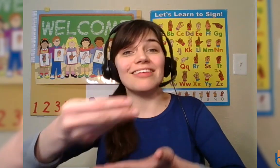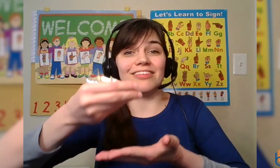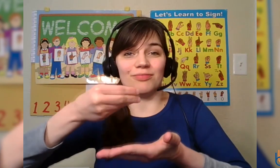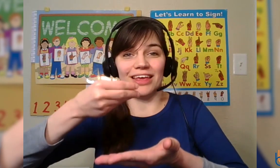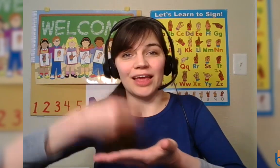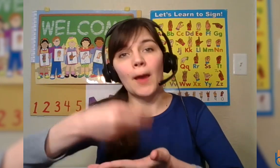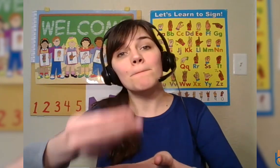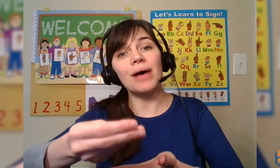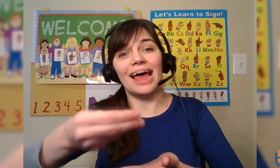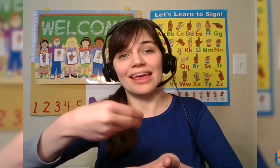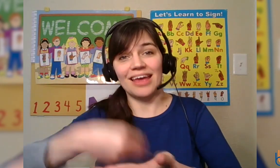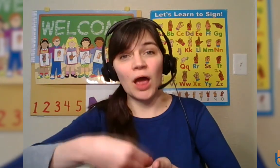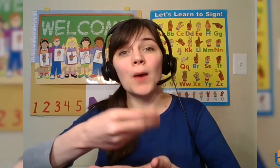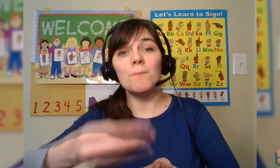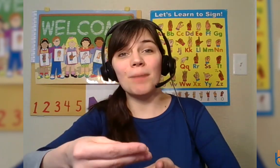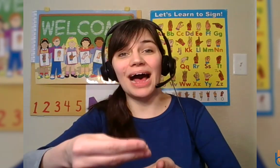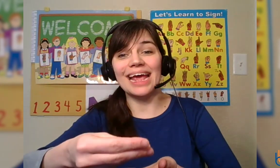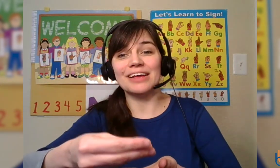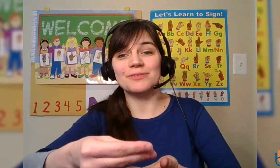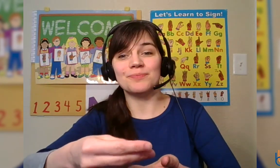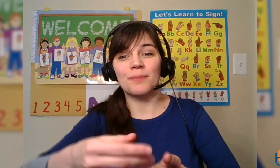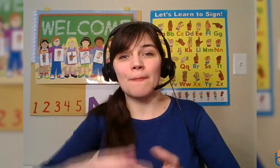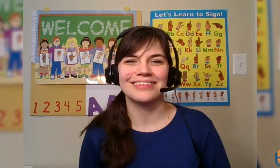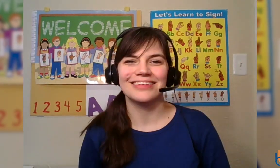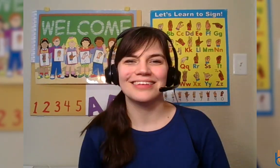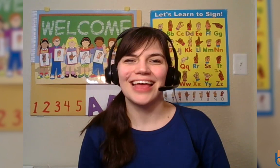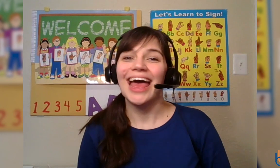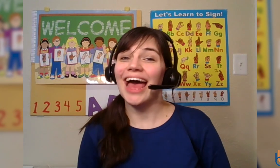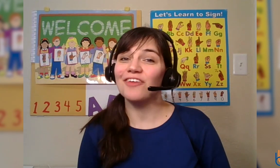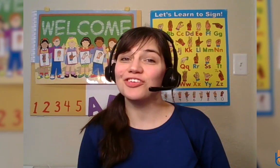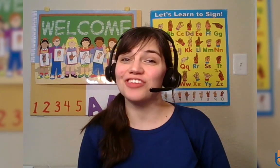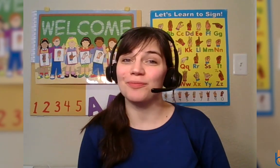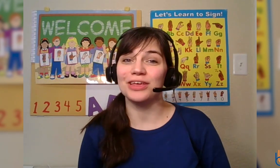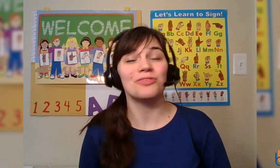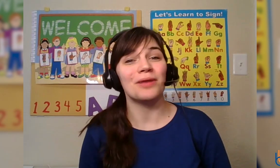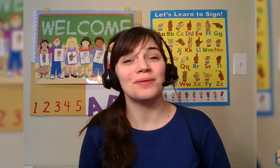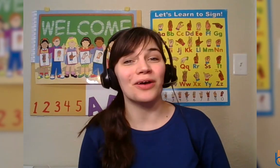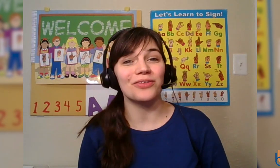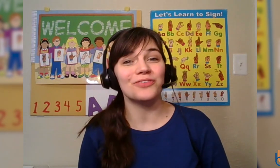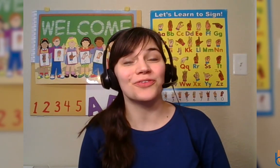something: buy. Buy. After shopping, you might be hungry for